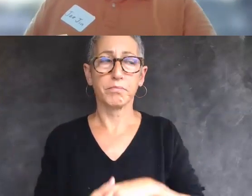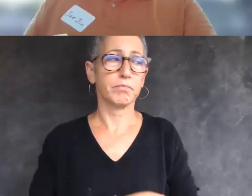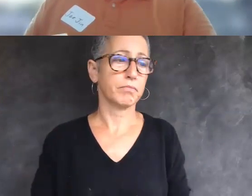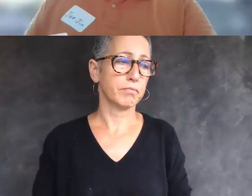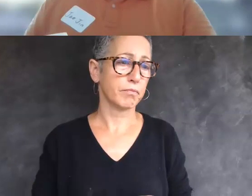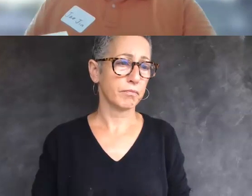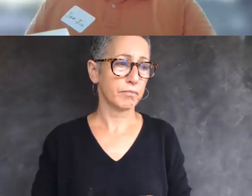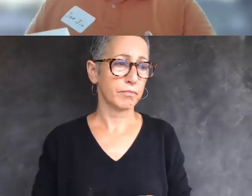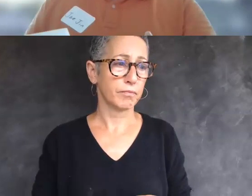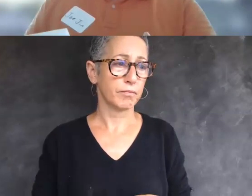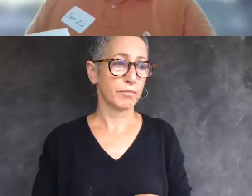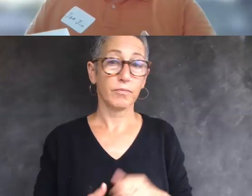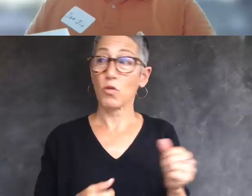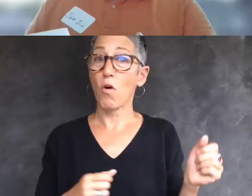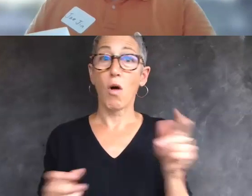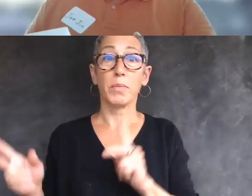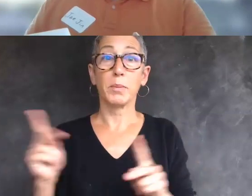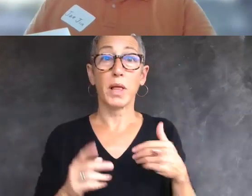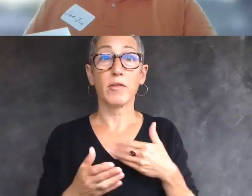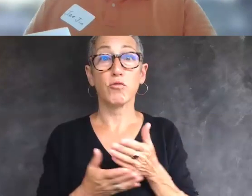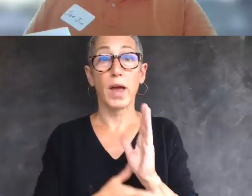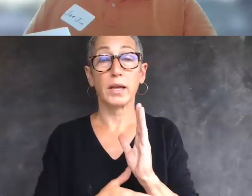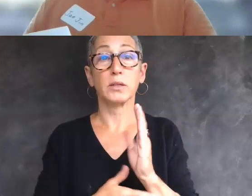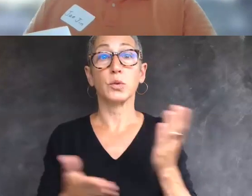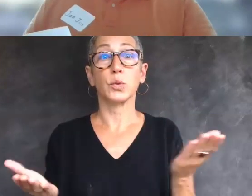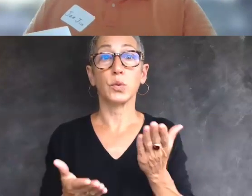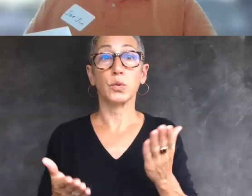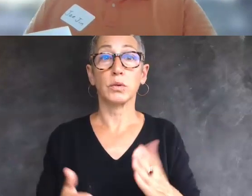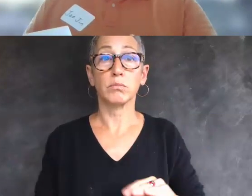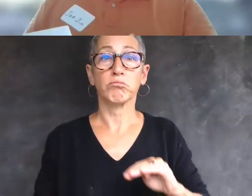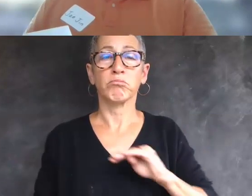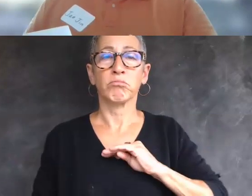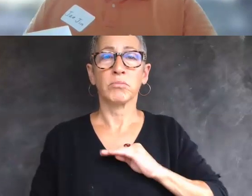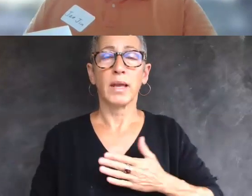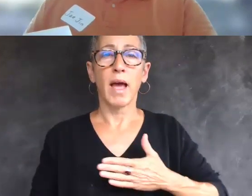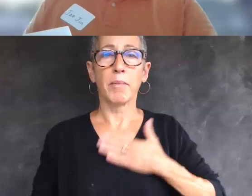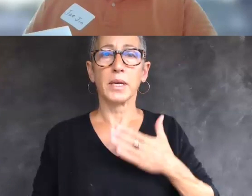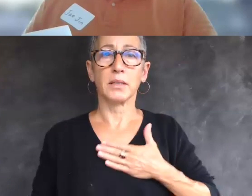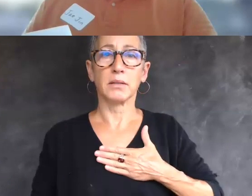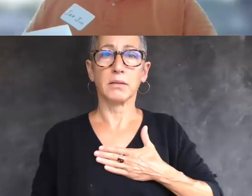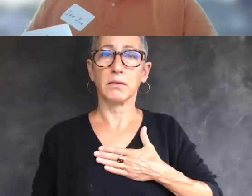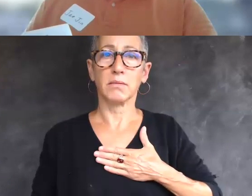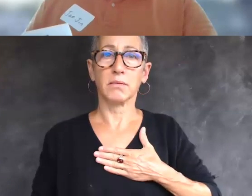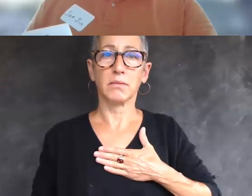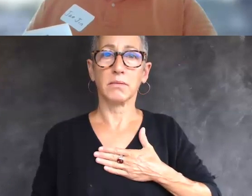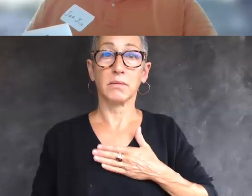to pursue happiness and joy and comfort away from harm, as well as the idea of safety